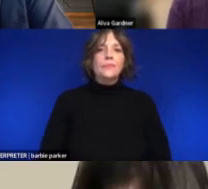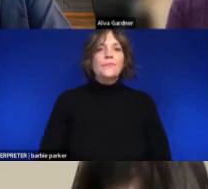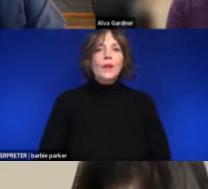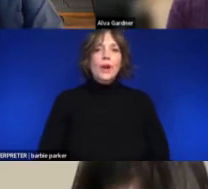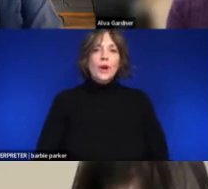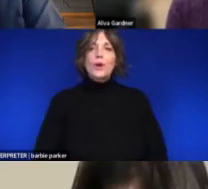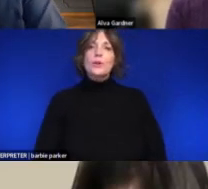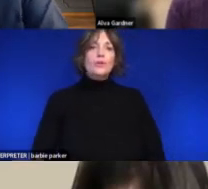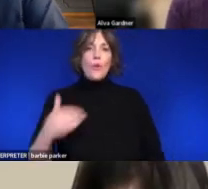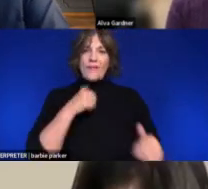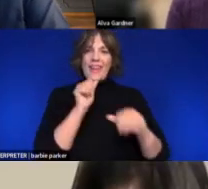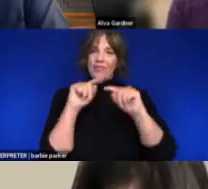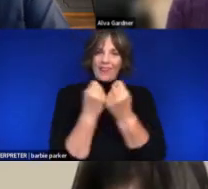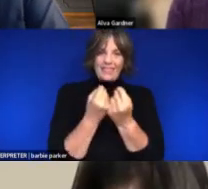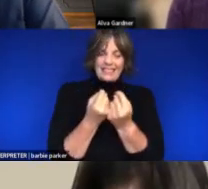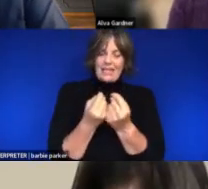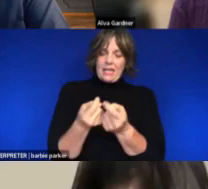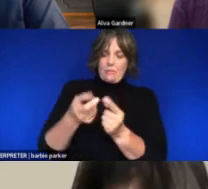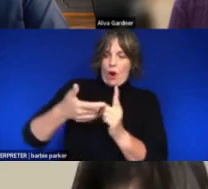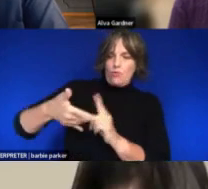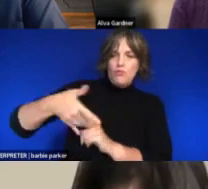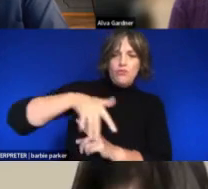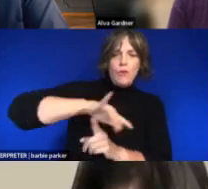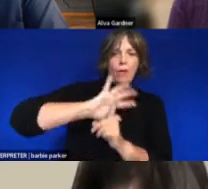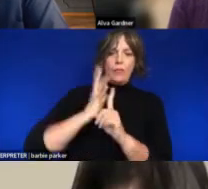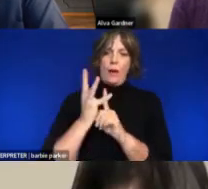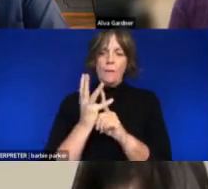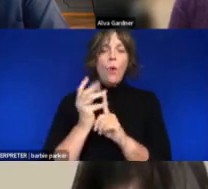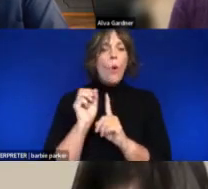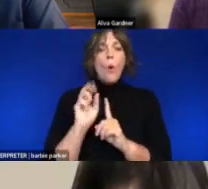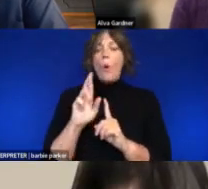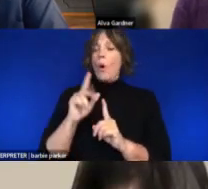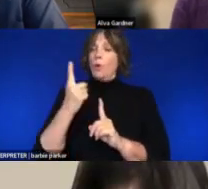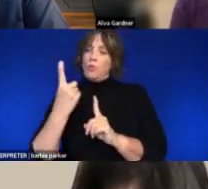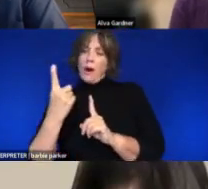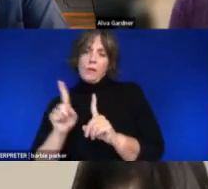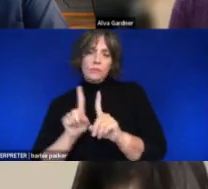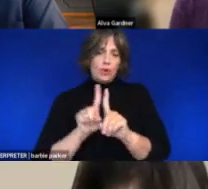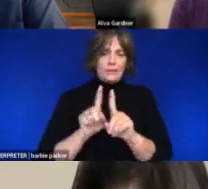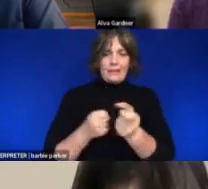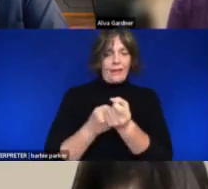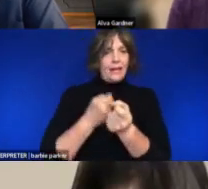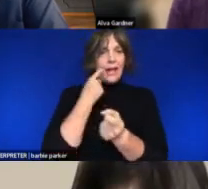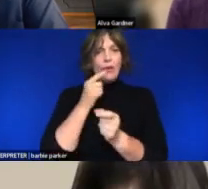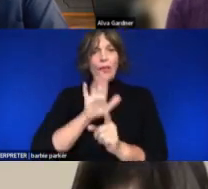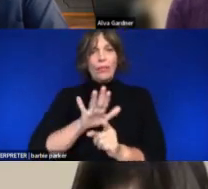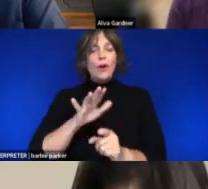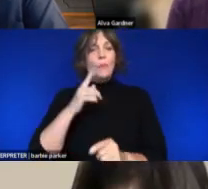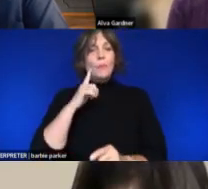them, or that one person advocating on their behalf, it's not very likely that that's